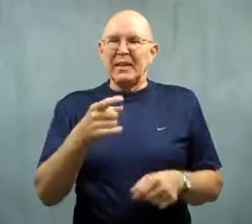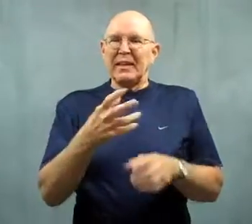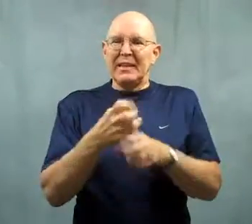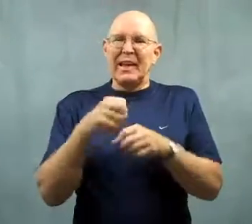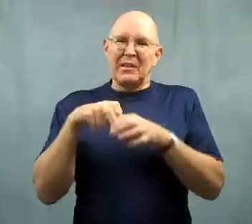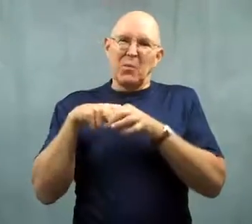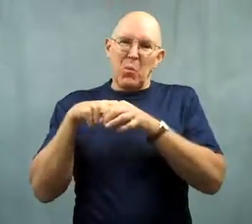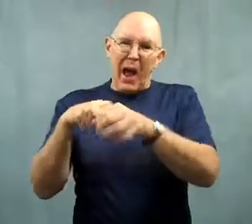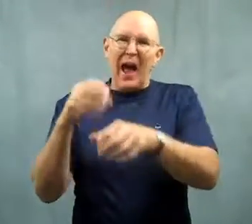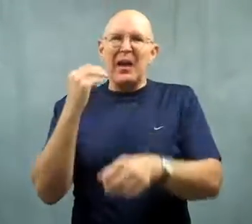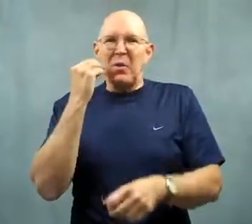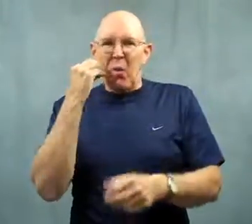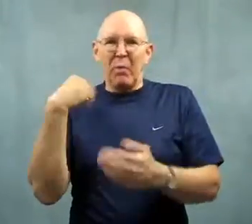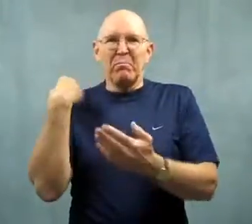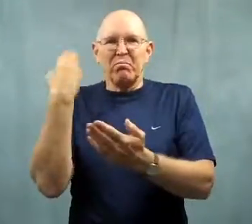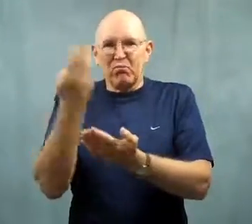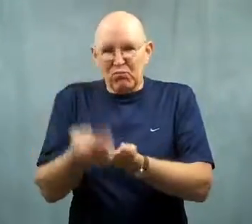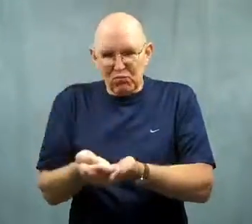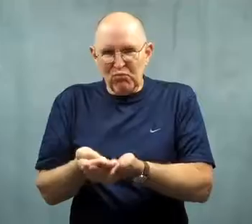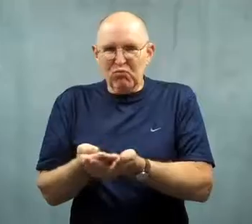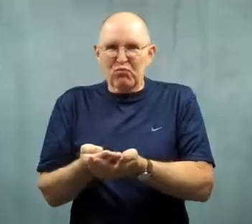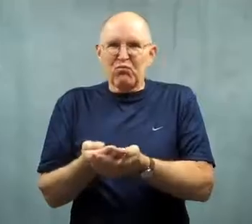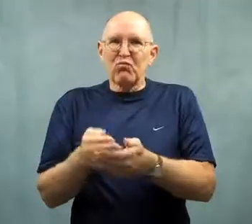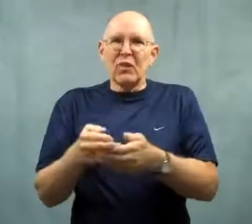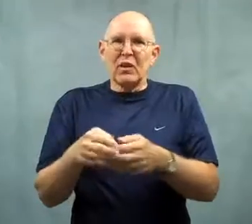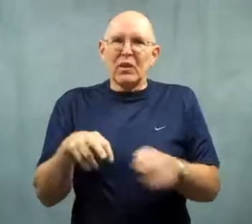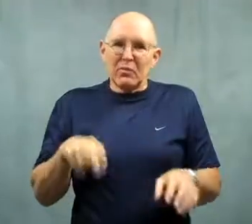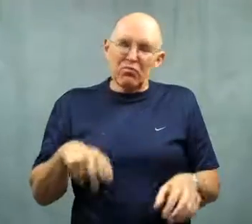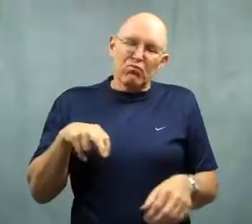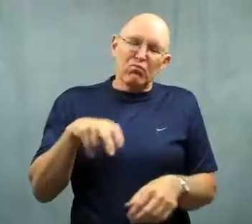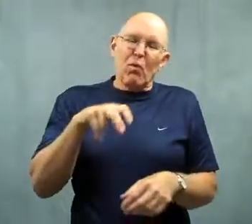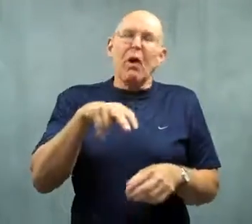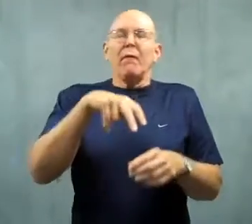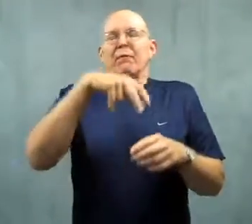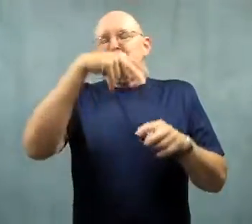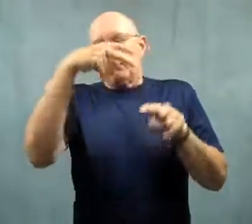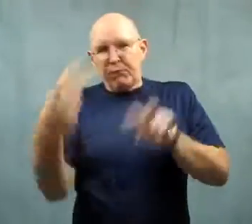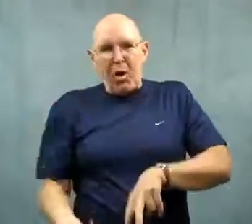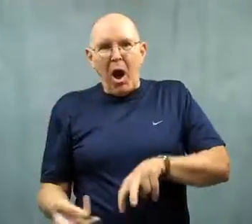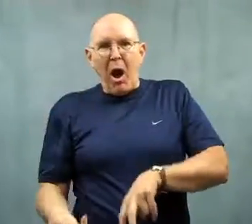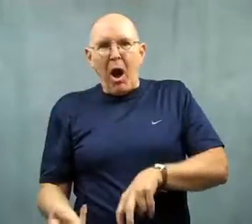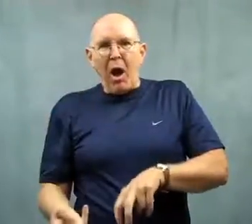He got a ride home.